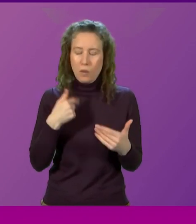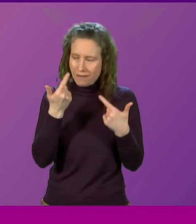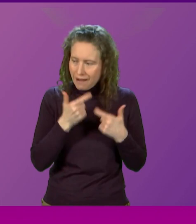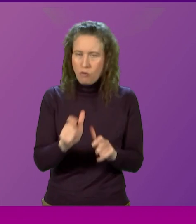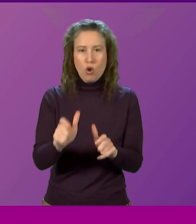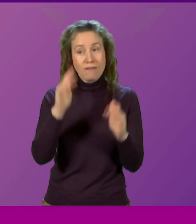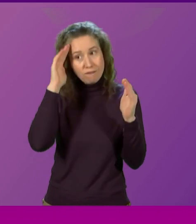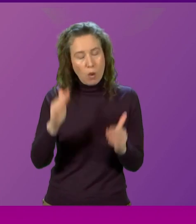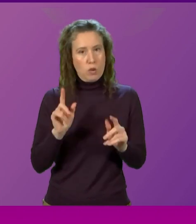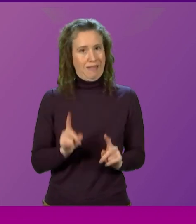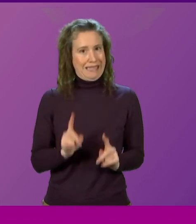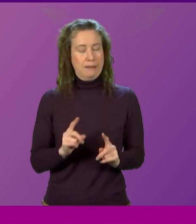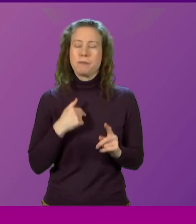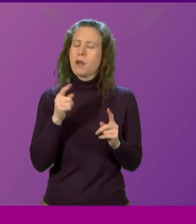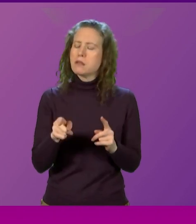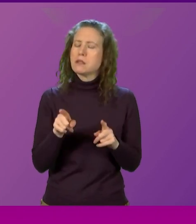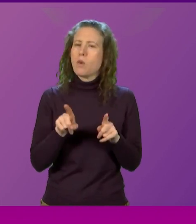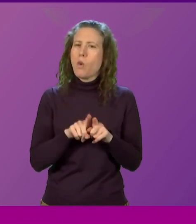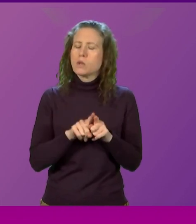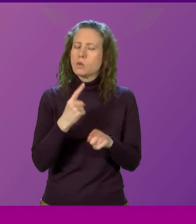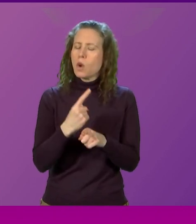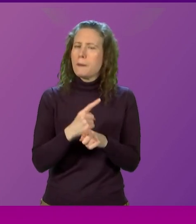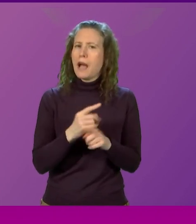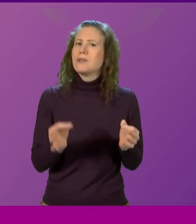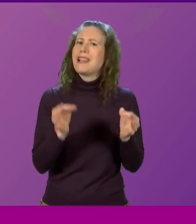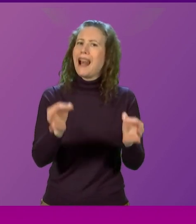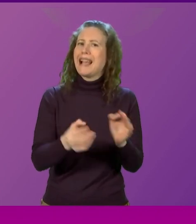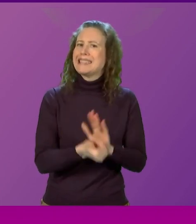We continue to focus on those issues. I will turn briefly to delayed discharges.